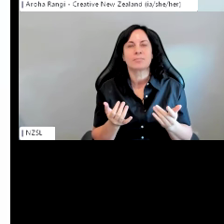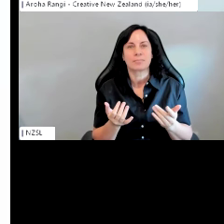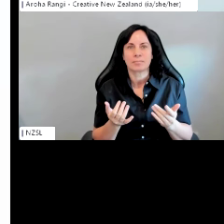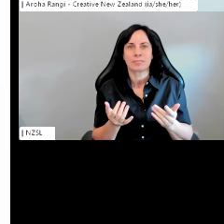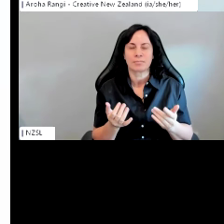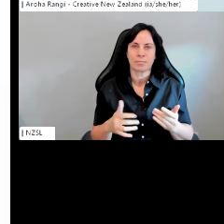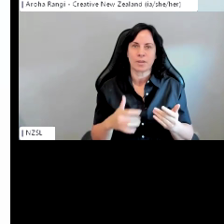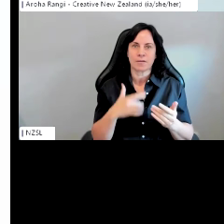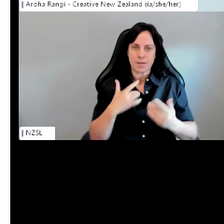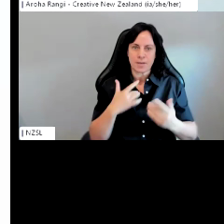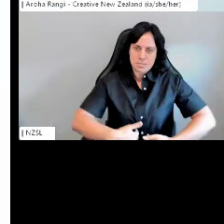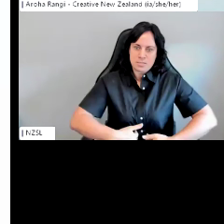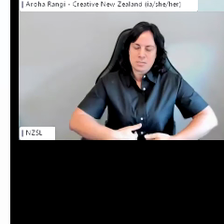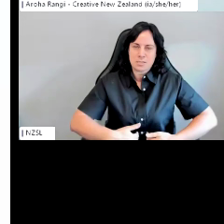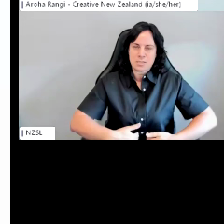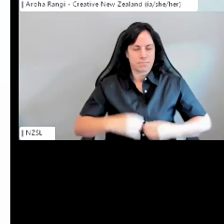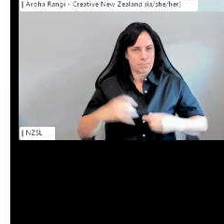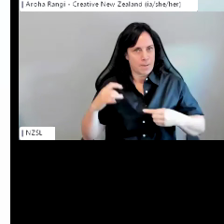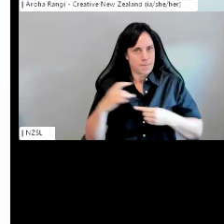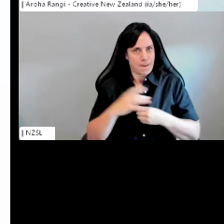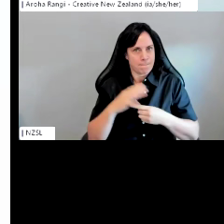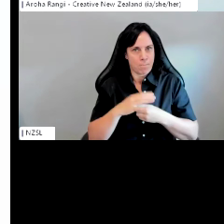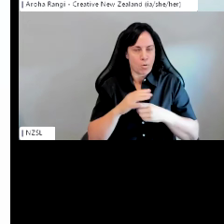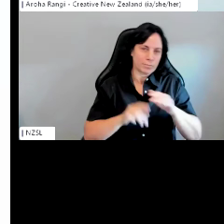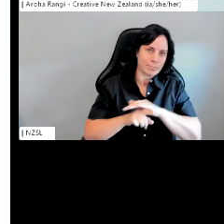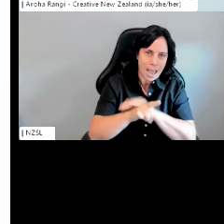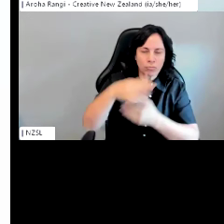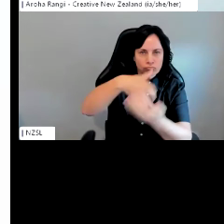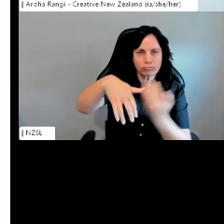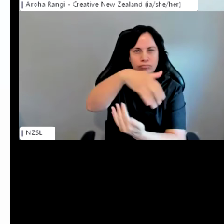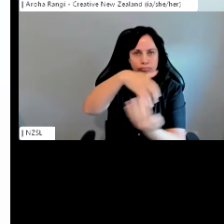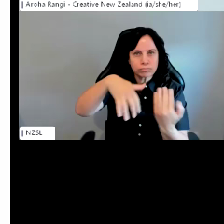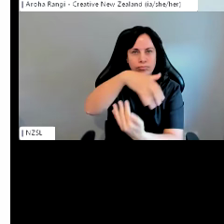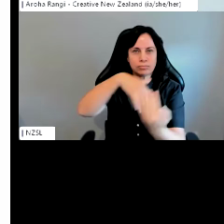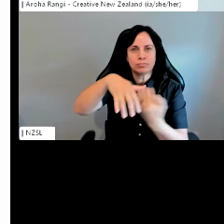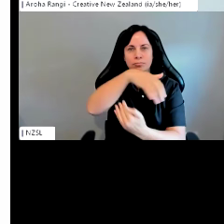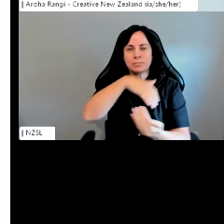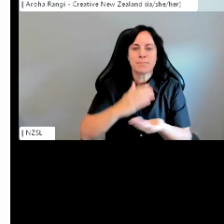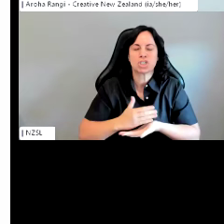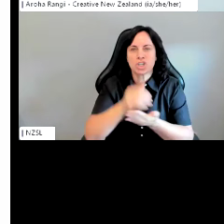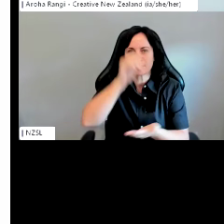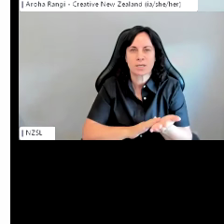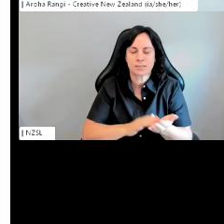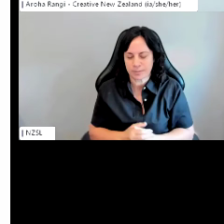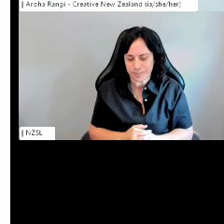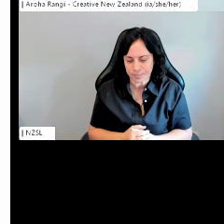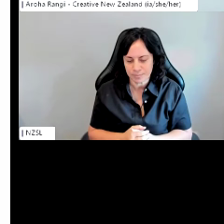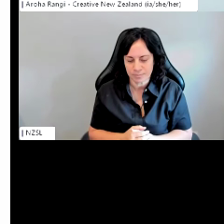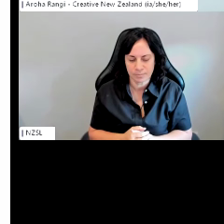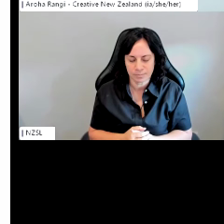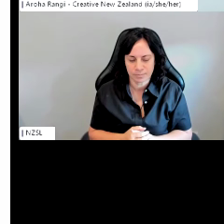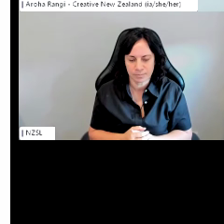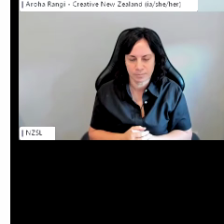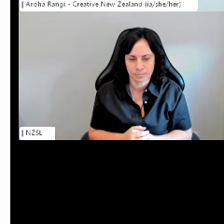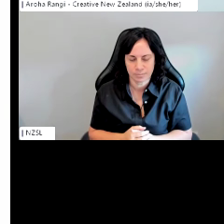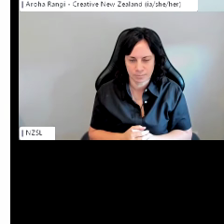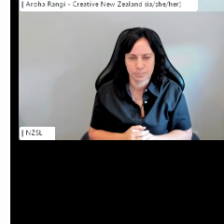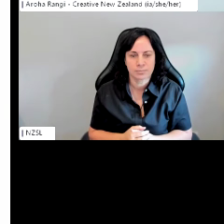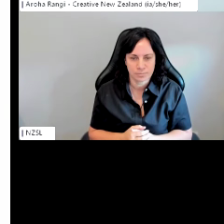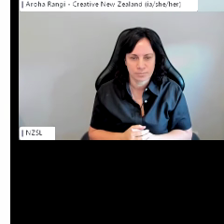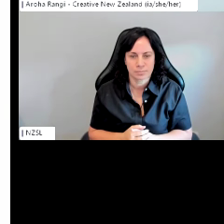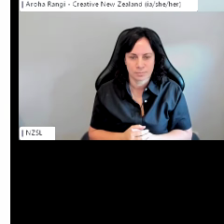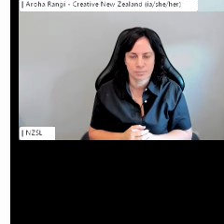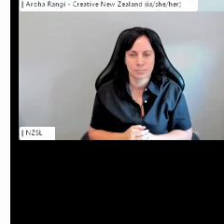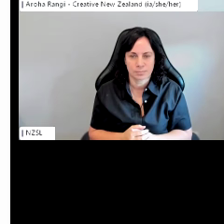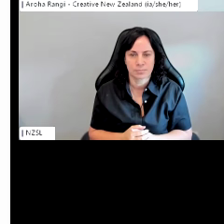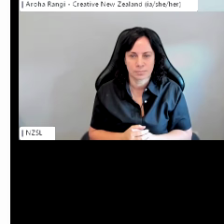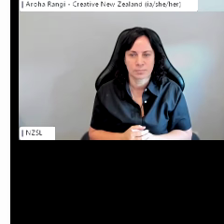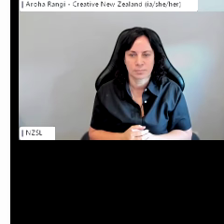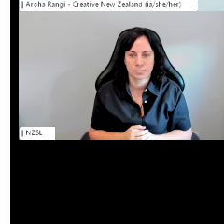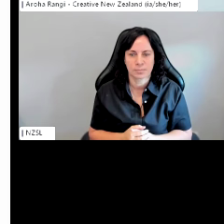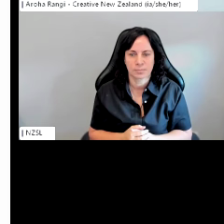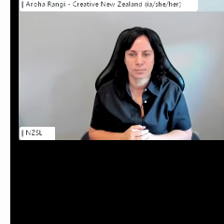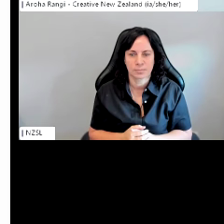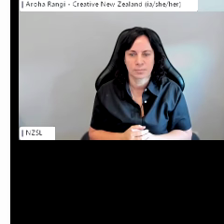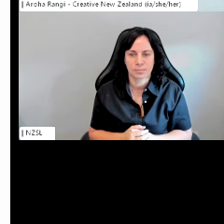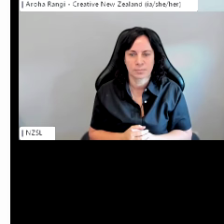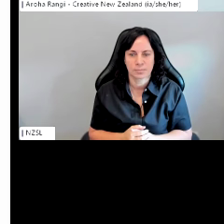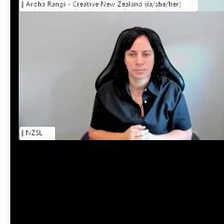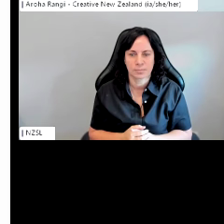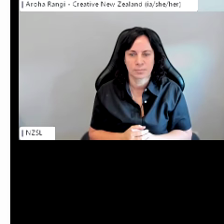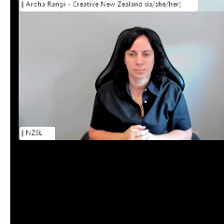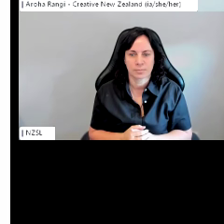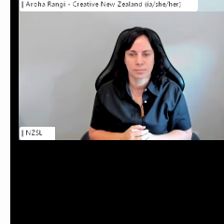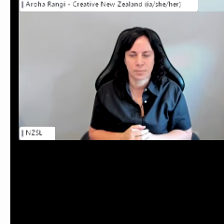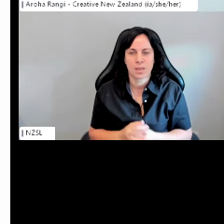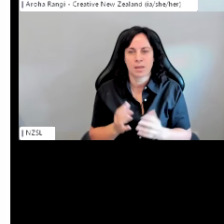Um there's also some um suggestion that this is uh an antidote to digital that um people